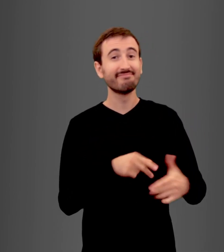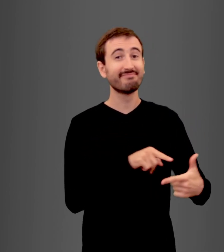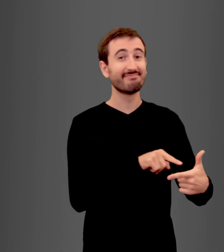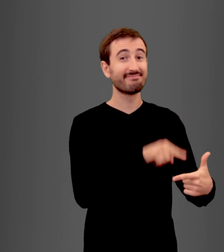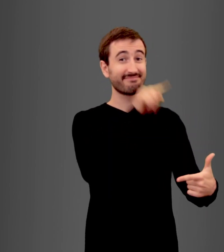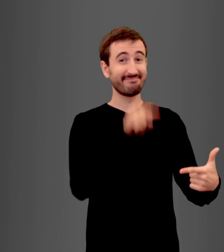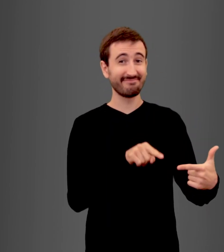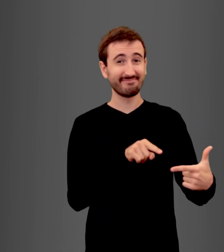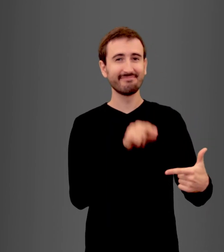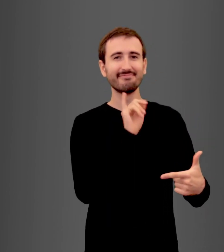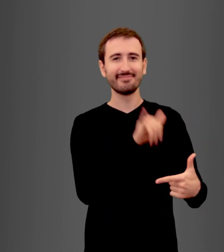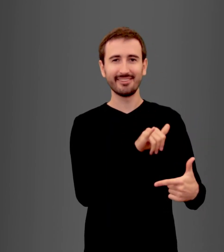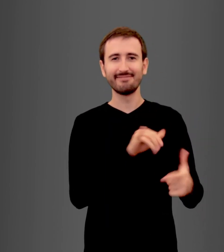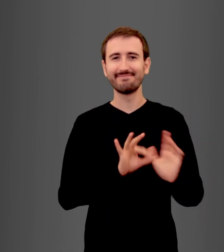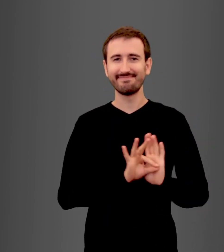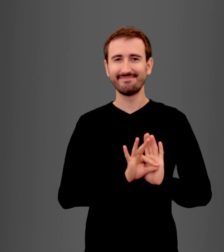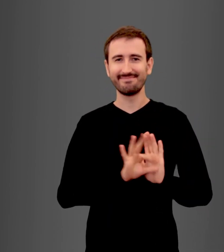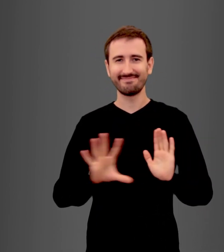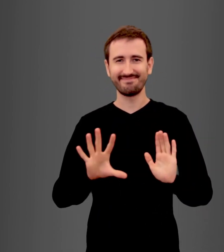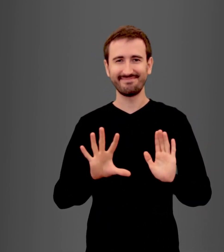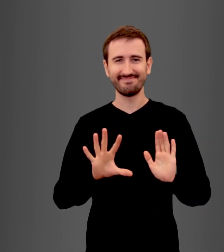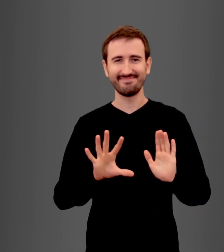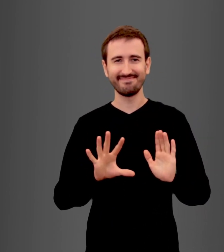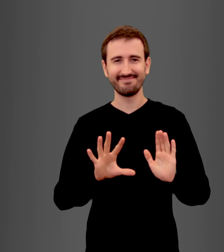The sharp peak is known as the zero-phonon line